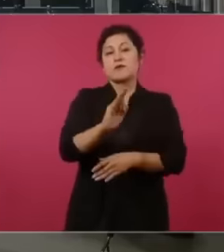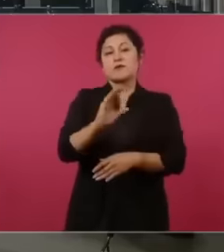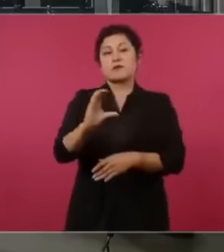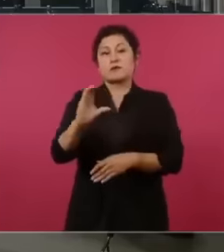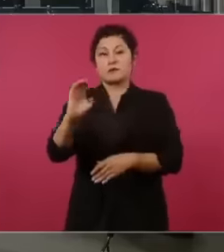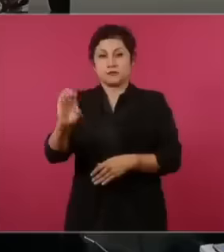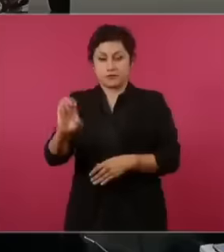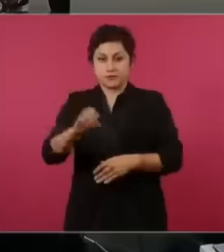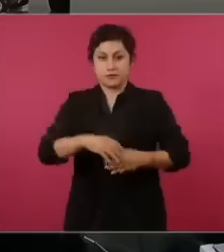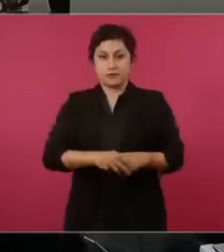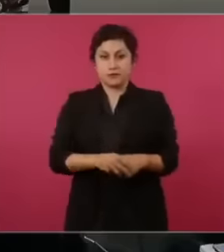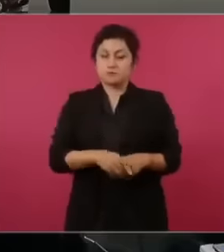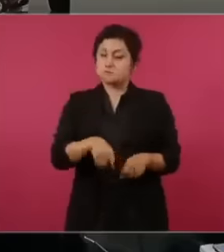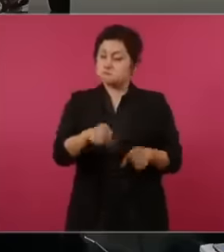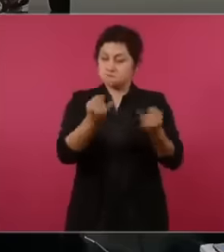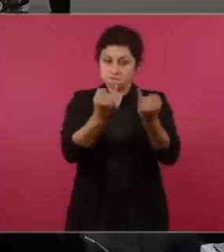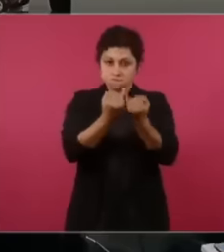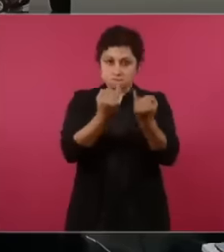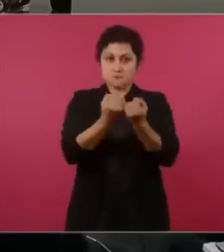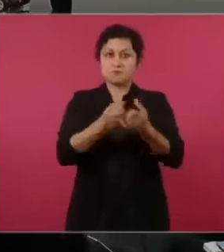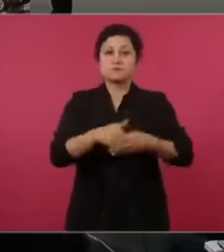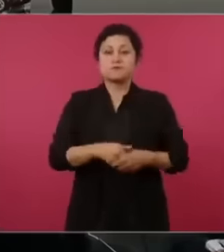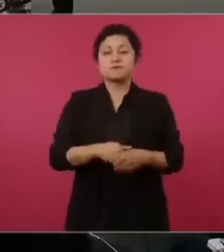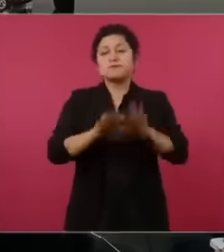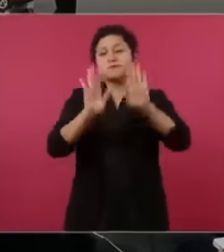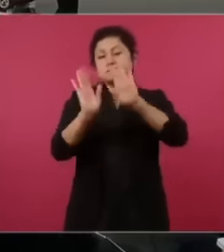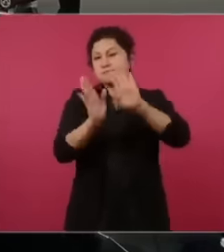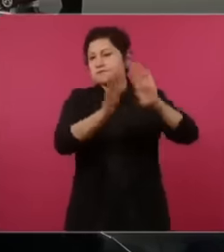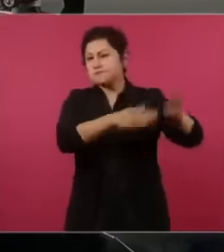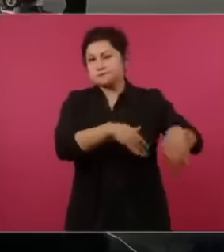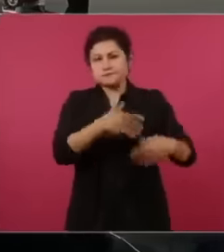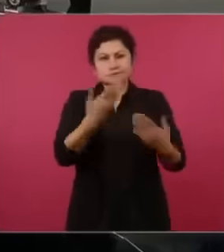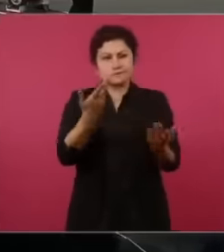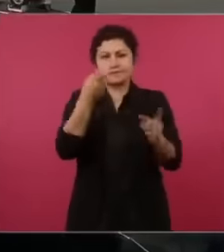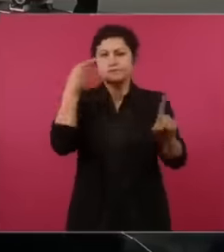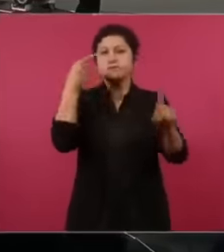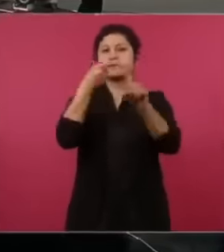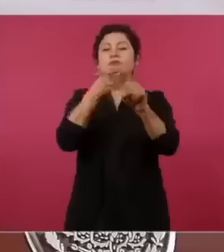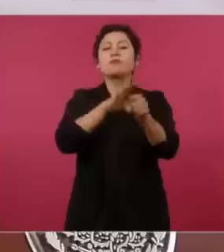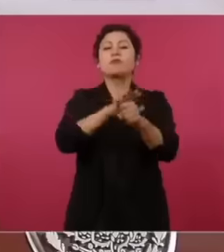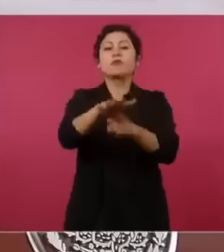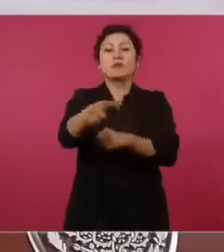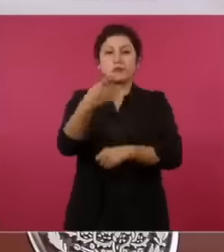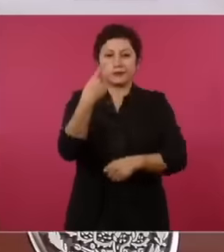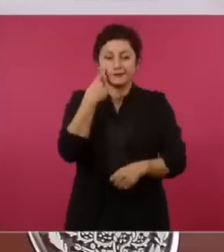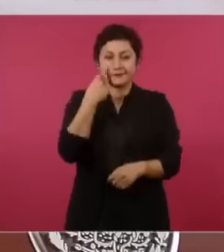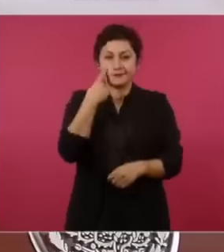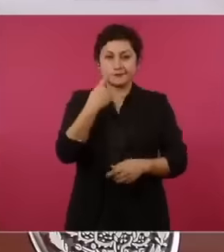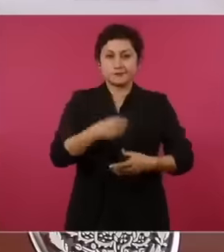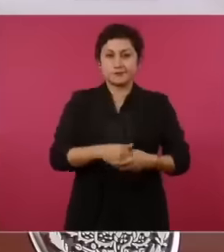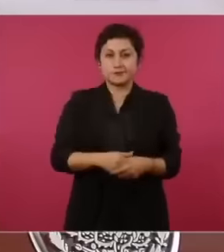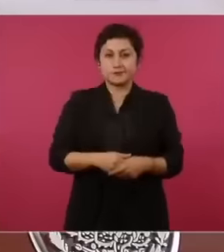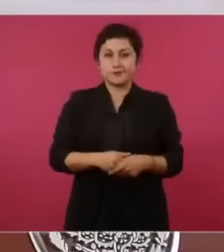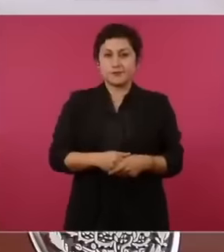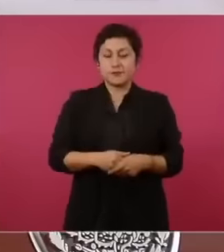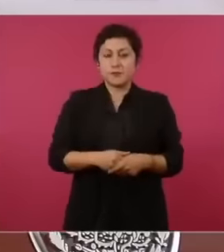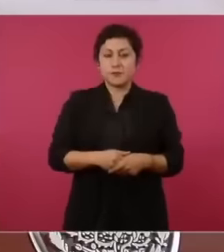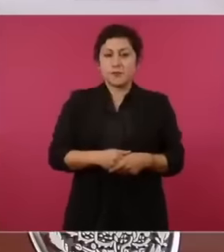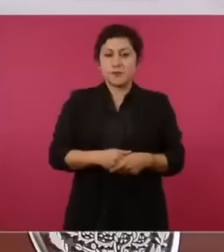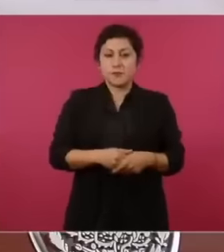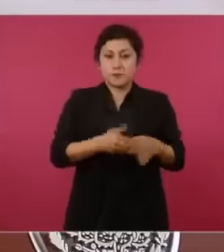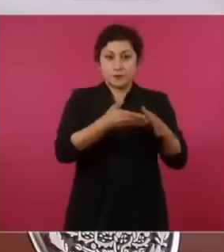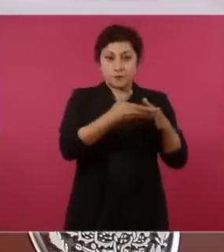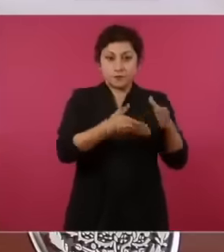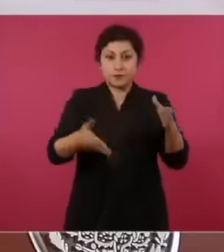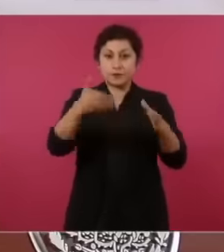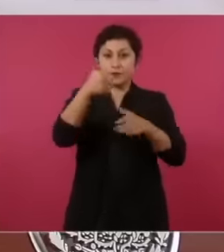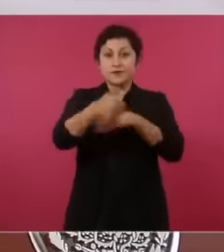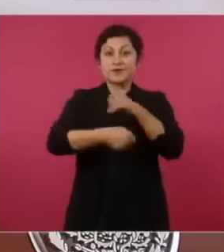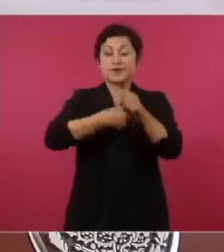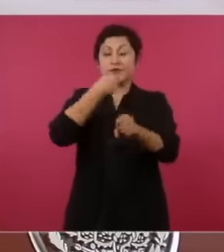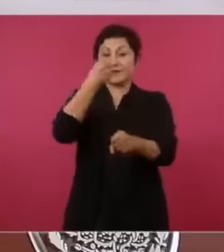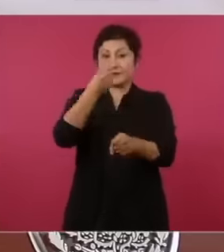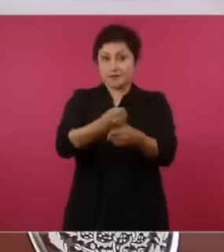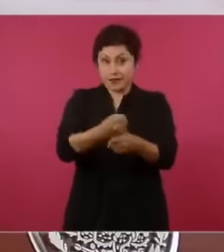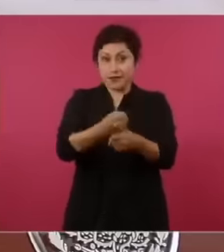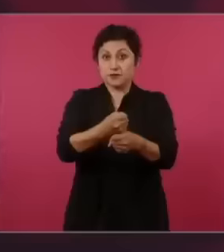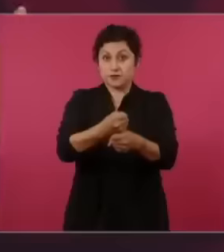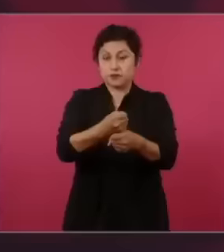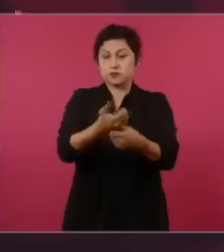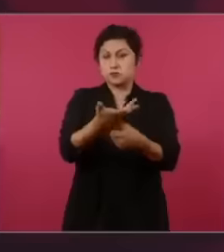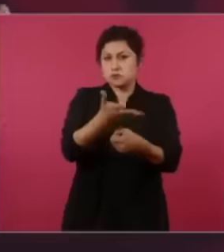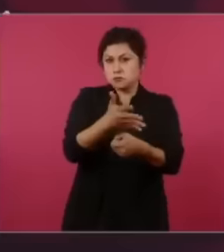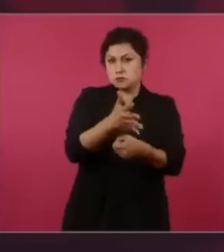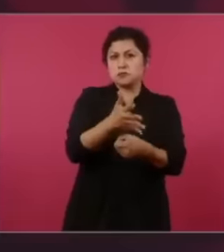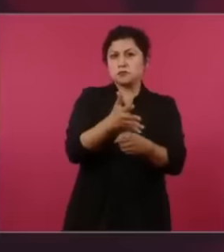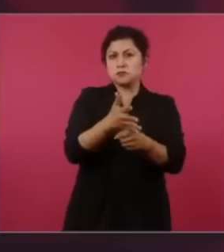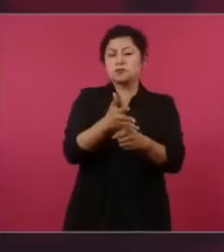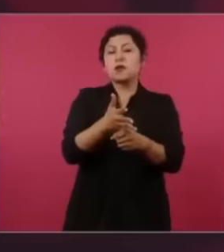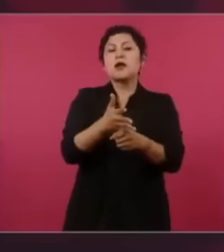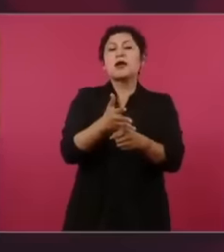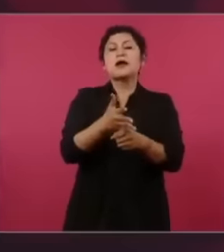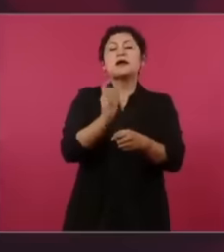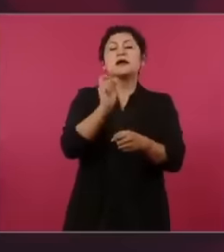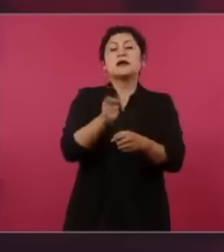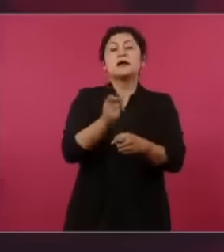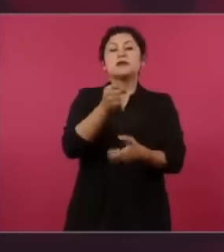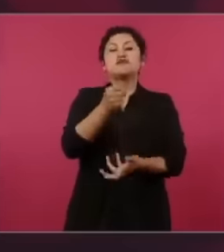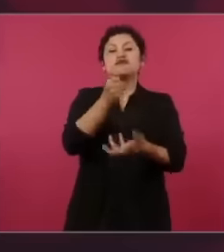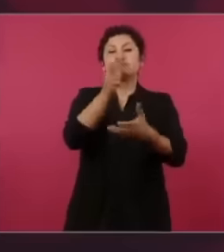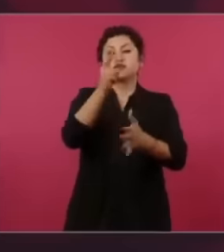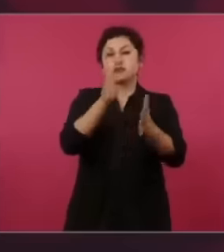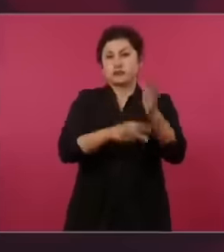is that in 6 years, 00 million dollars amounted to 48